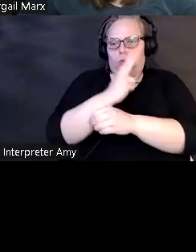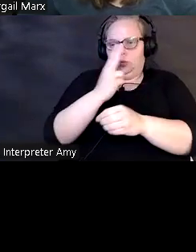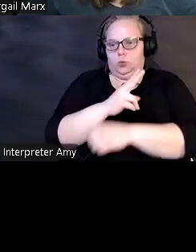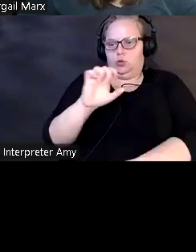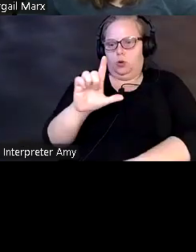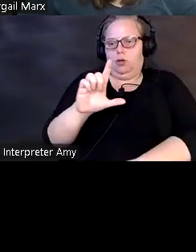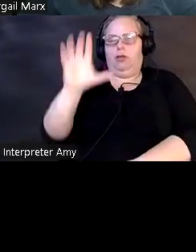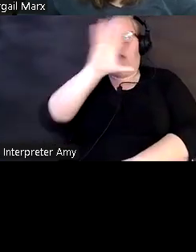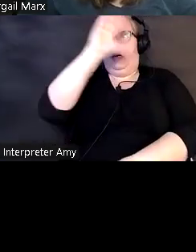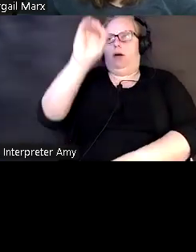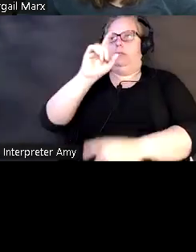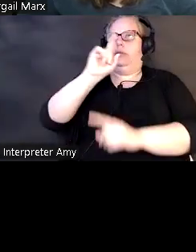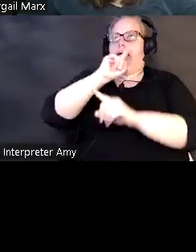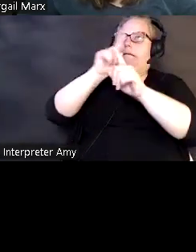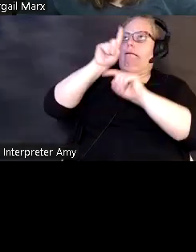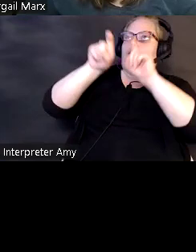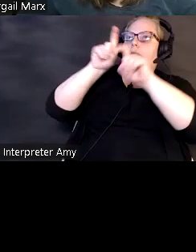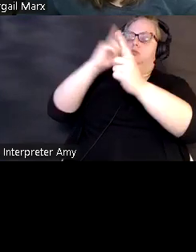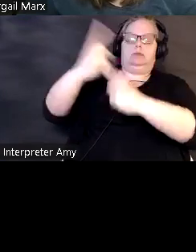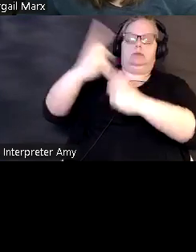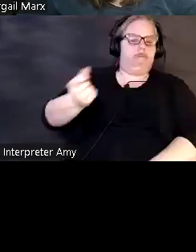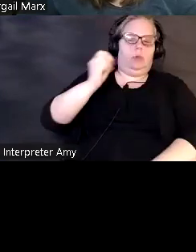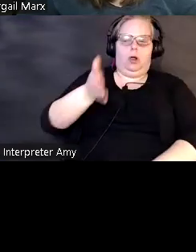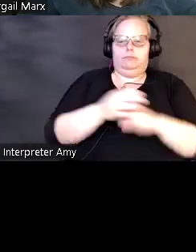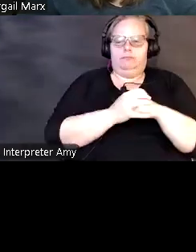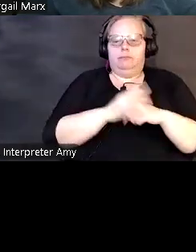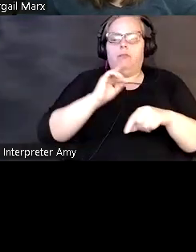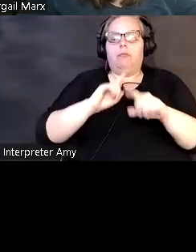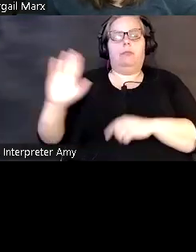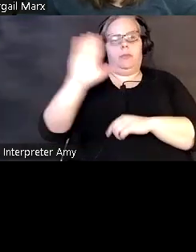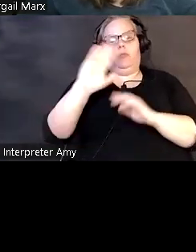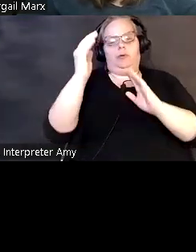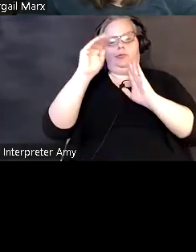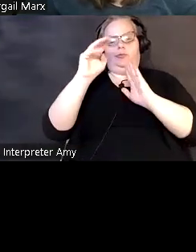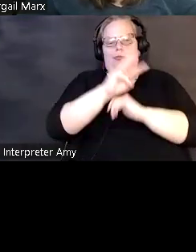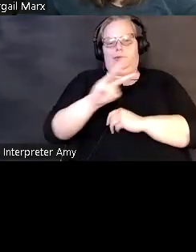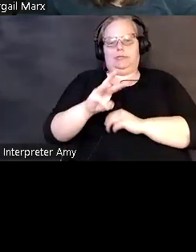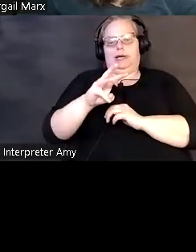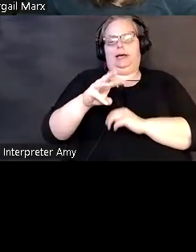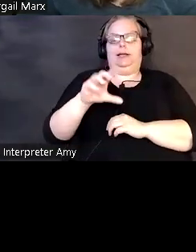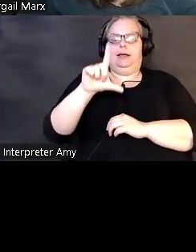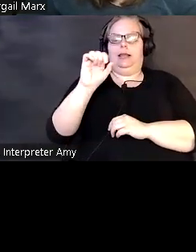so -- but their website, LessonPix.com. >> Abby: Perfect.